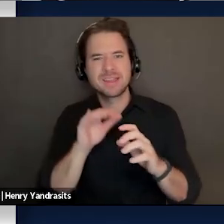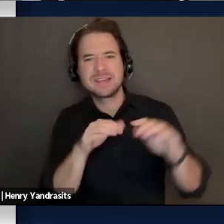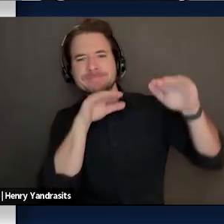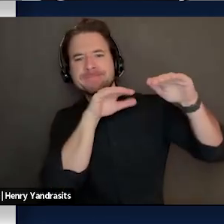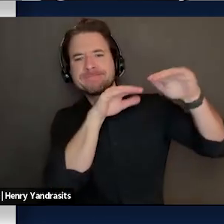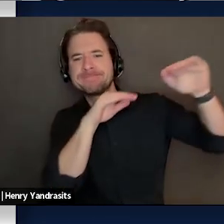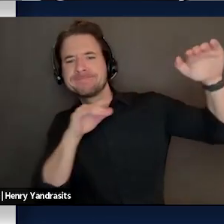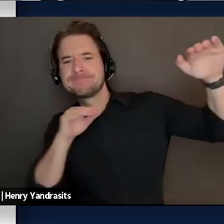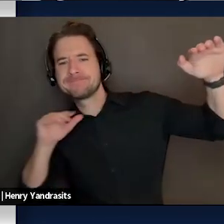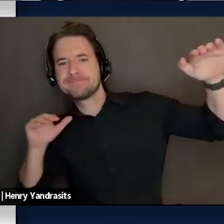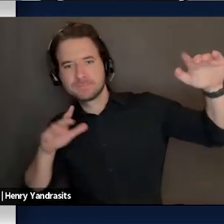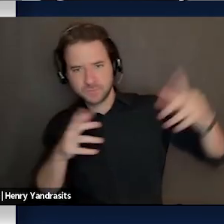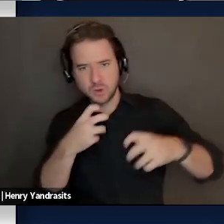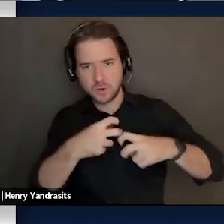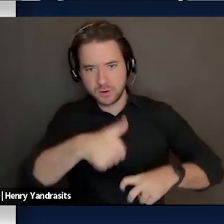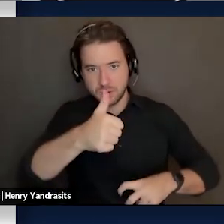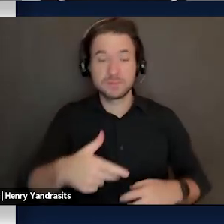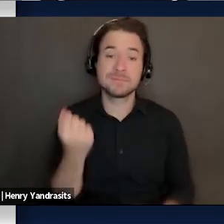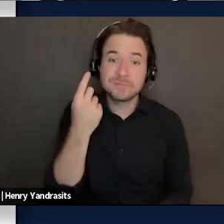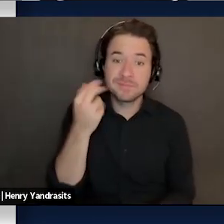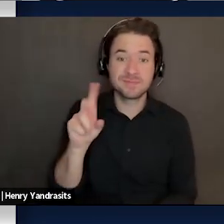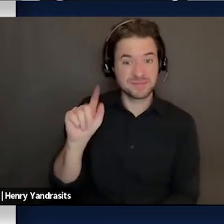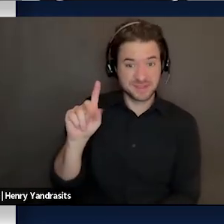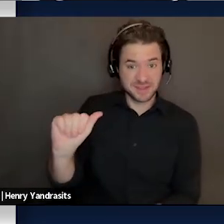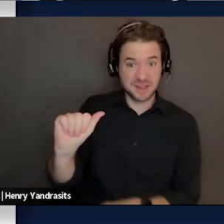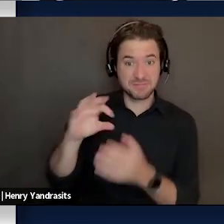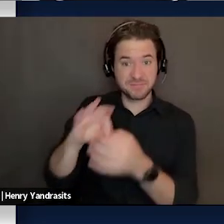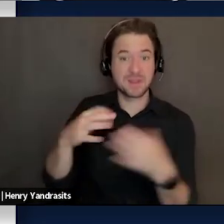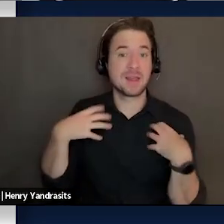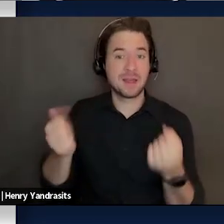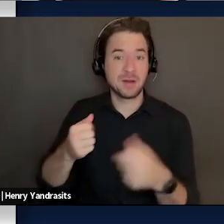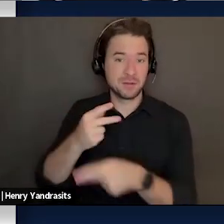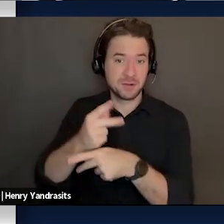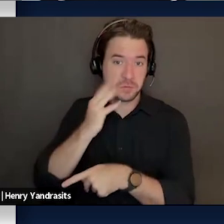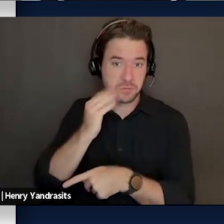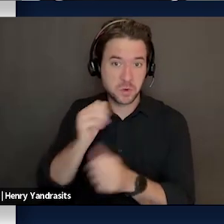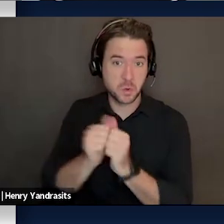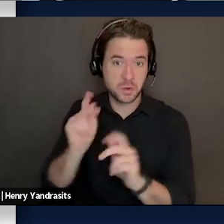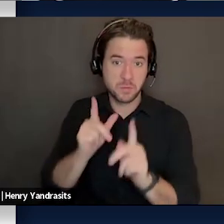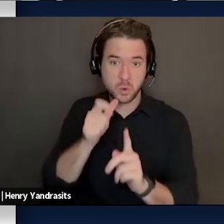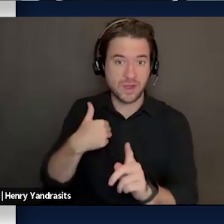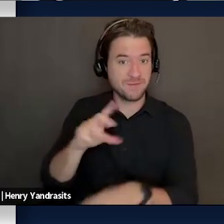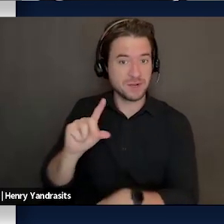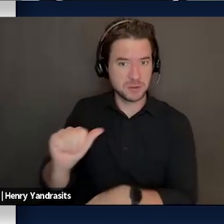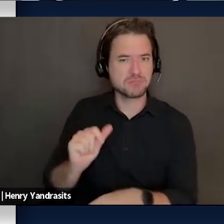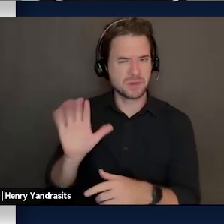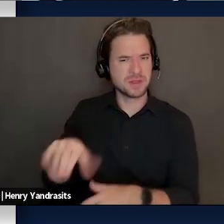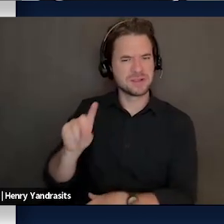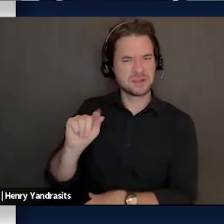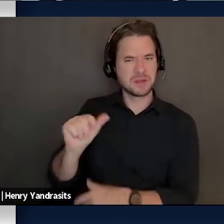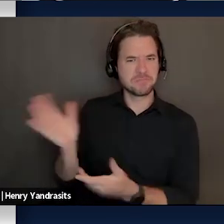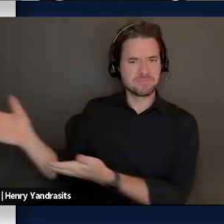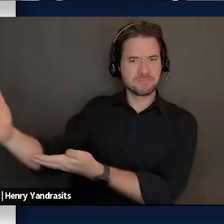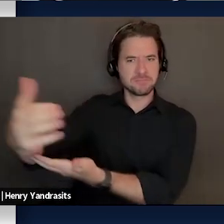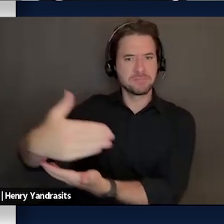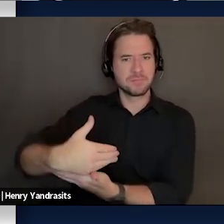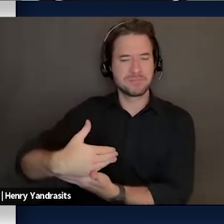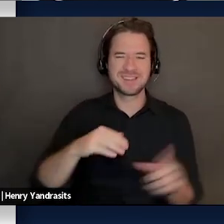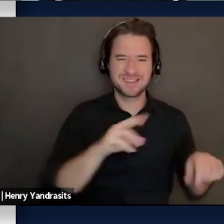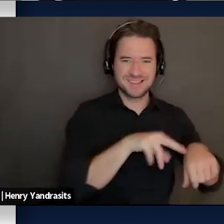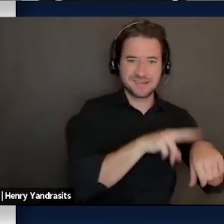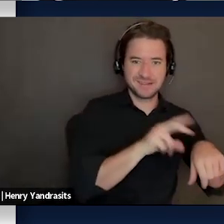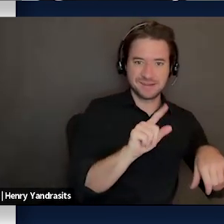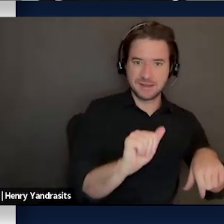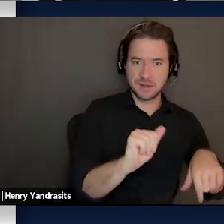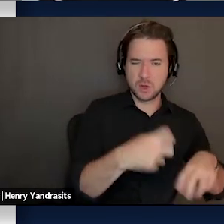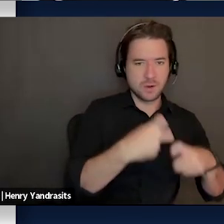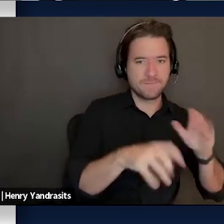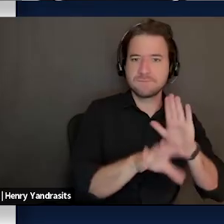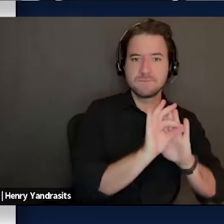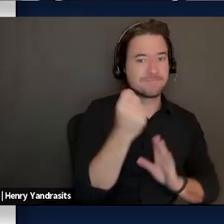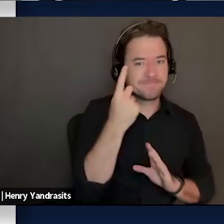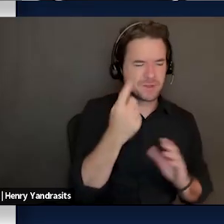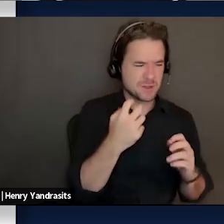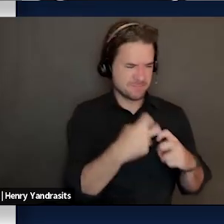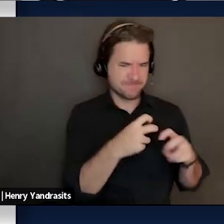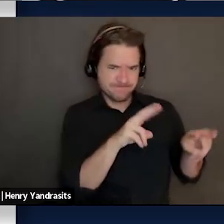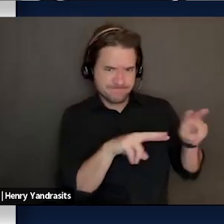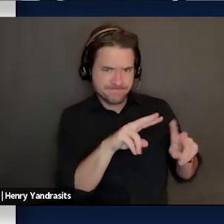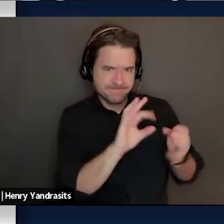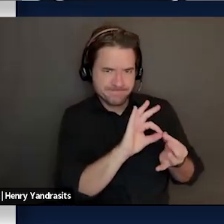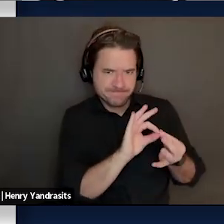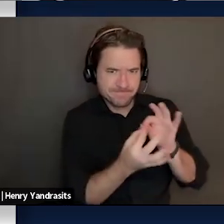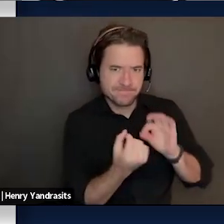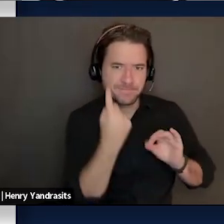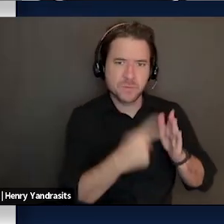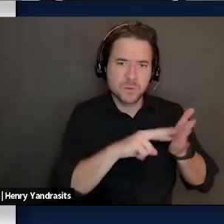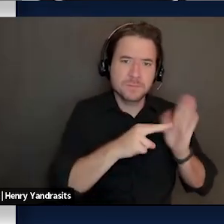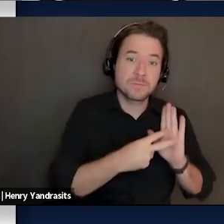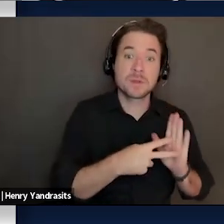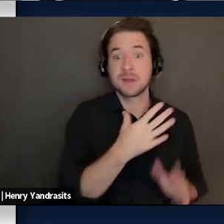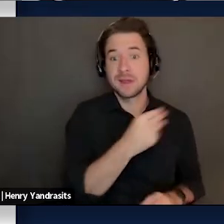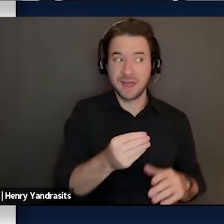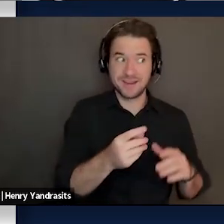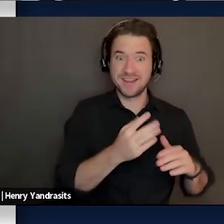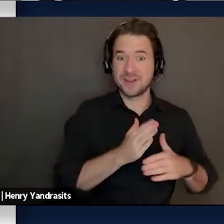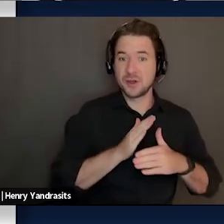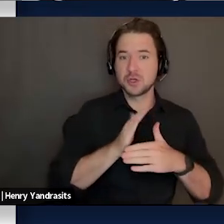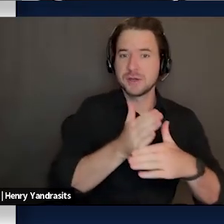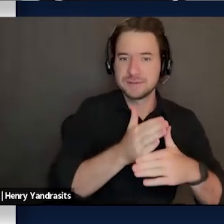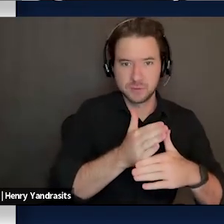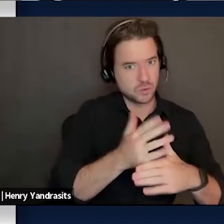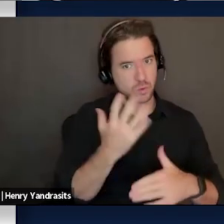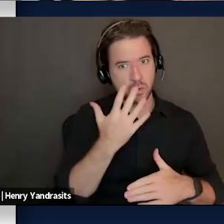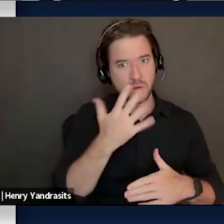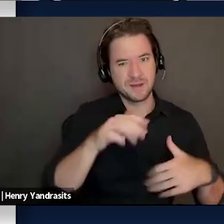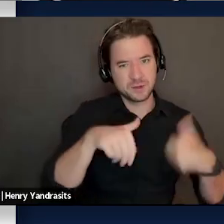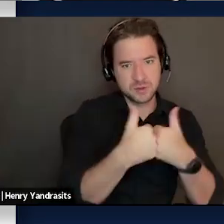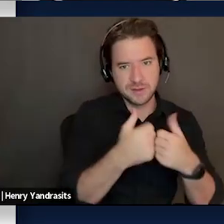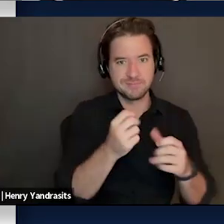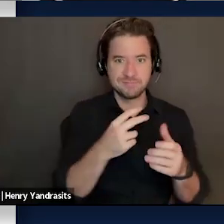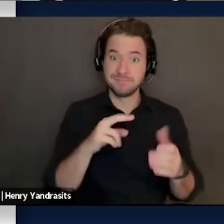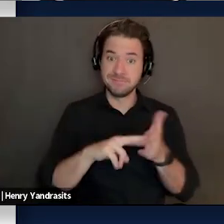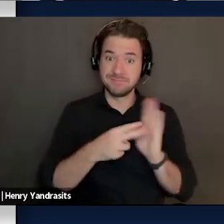So, although data on the health and healthcare experiences of people with disabilities is being collected, um, a lot of the national data is difficult to find. It's really hard to interpret, and it's even more difficult to share, so that makes it very confusing and inaccessible to many of us.